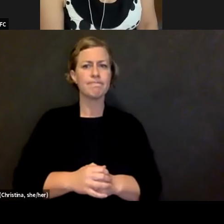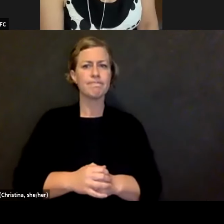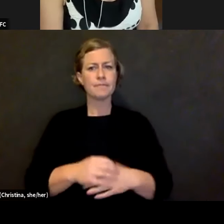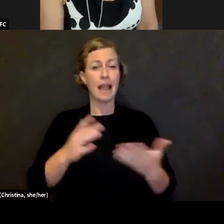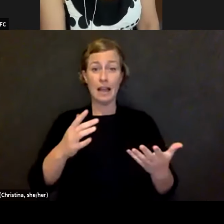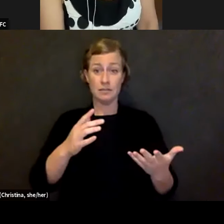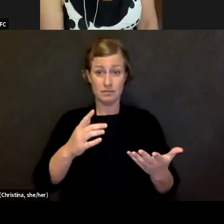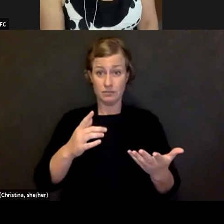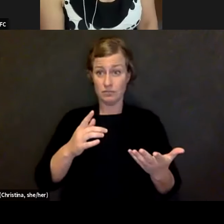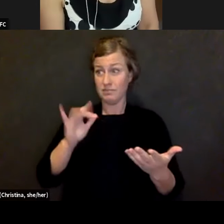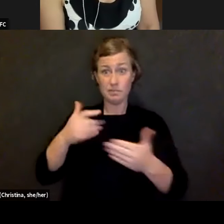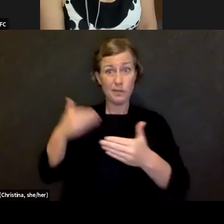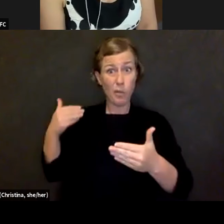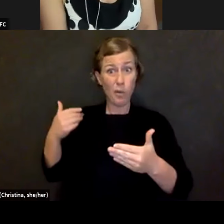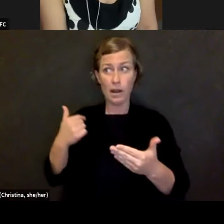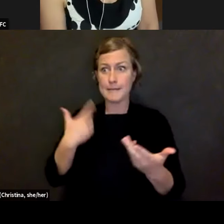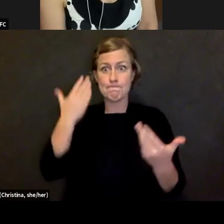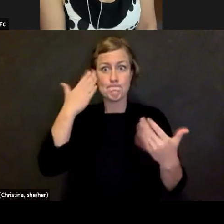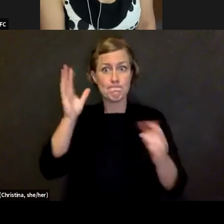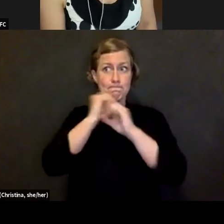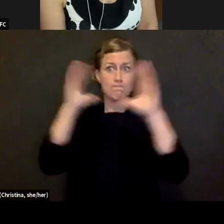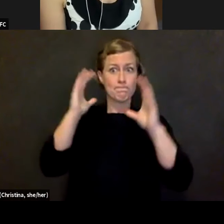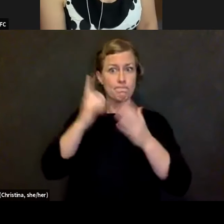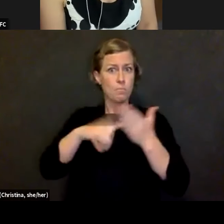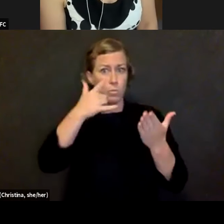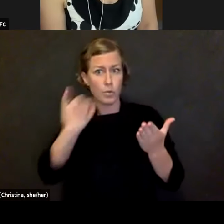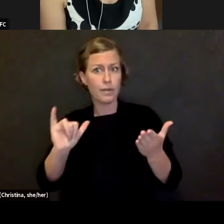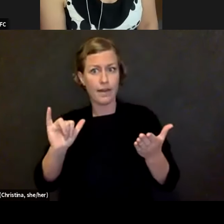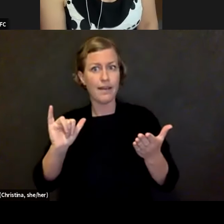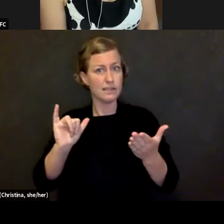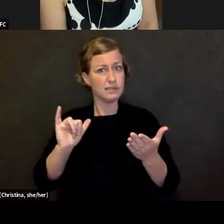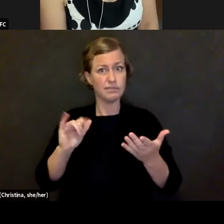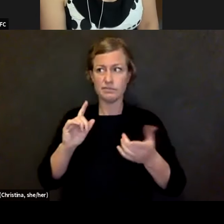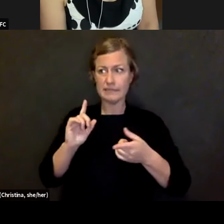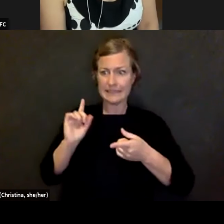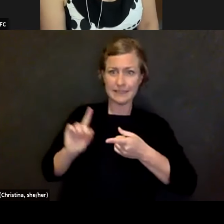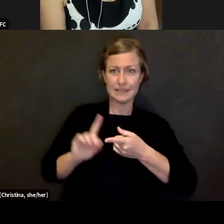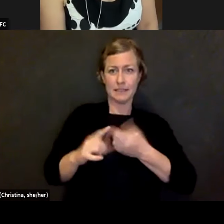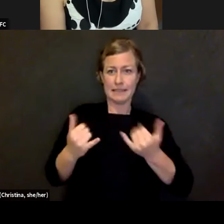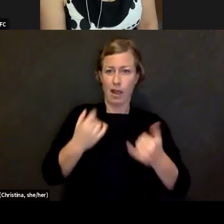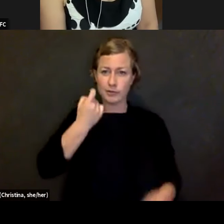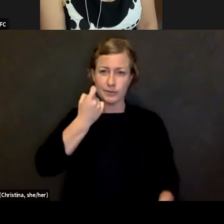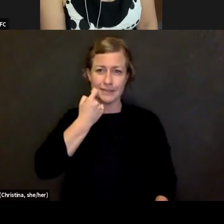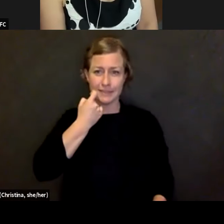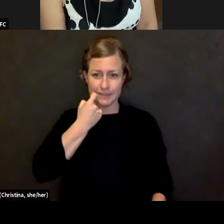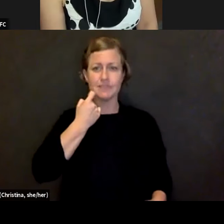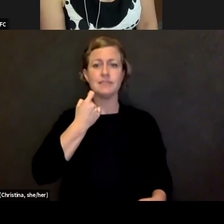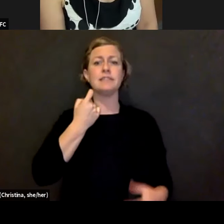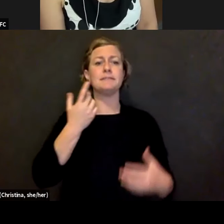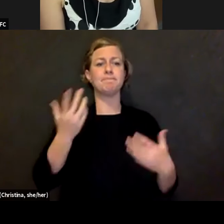march against racism that happened here and that was around what activated me and I didn't really